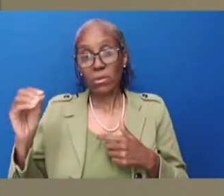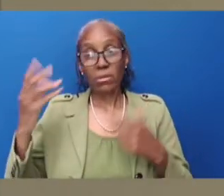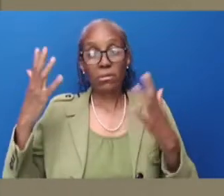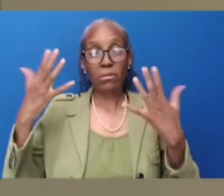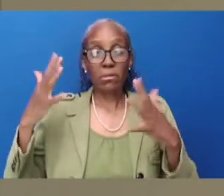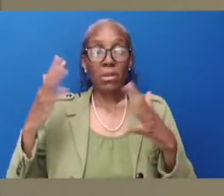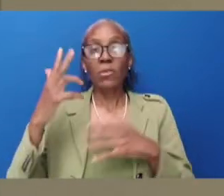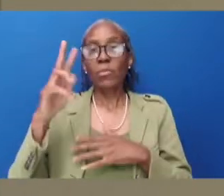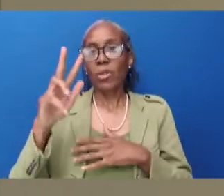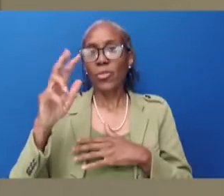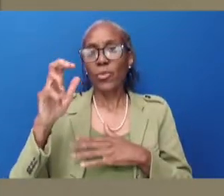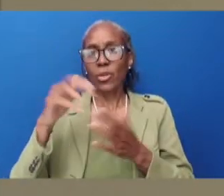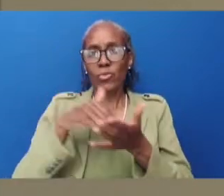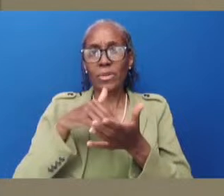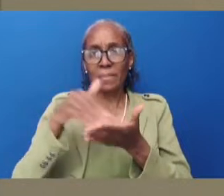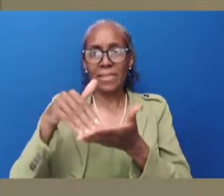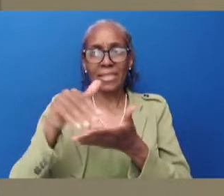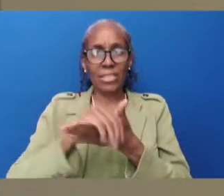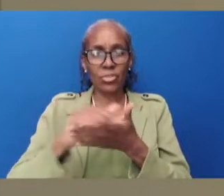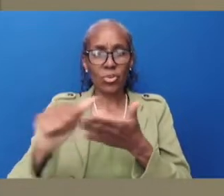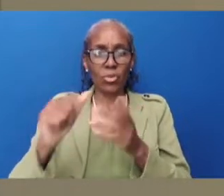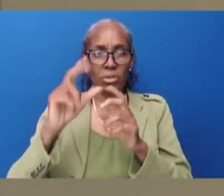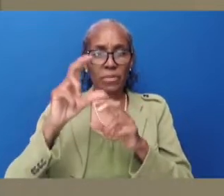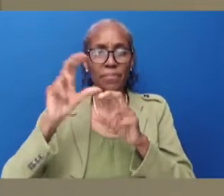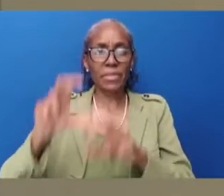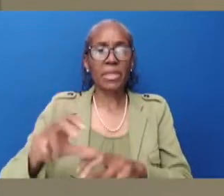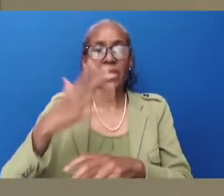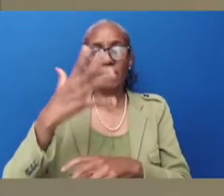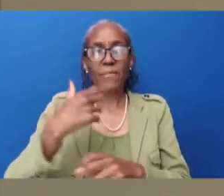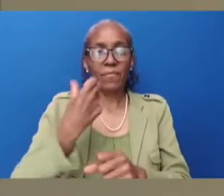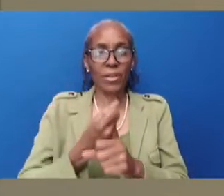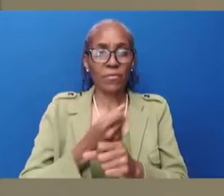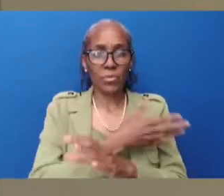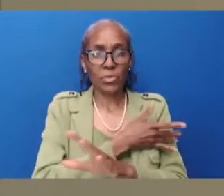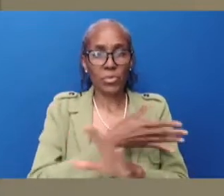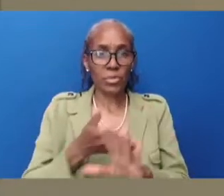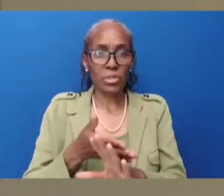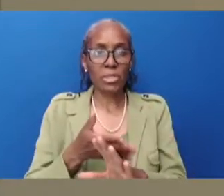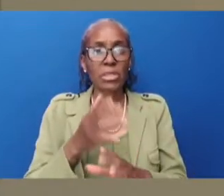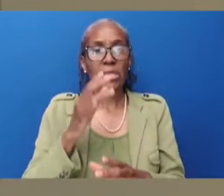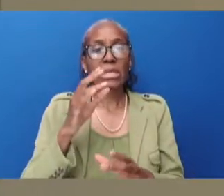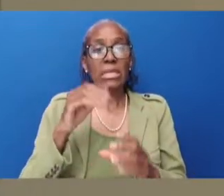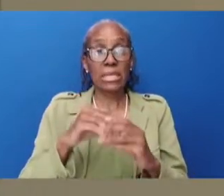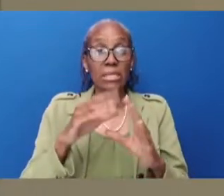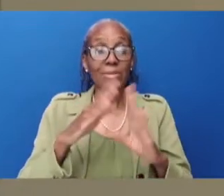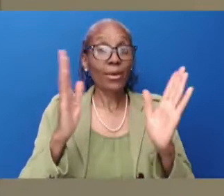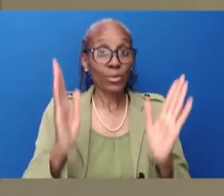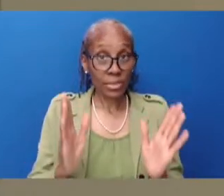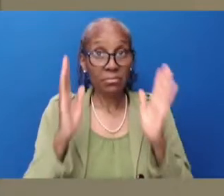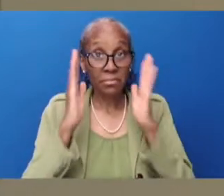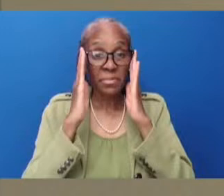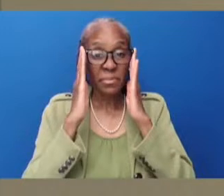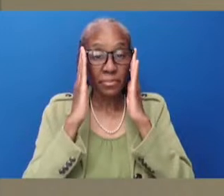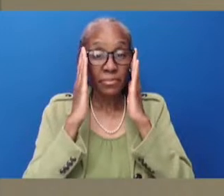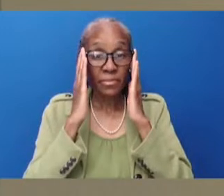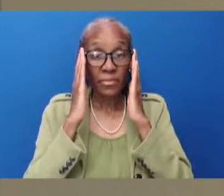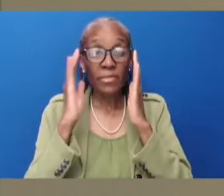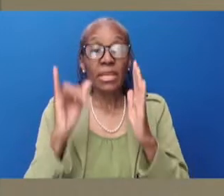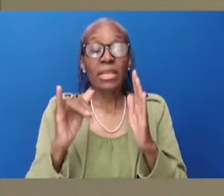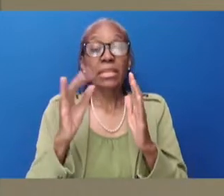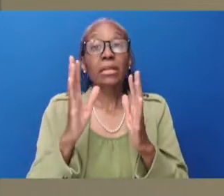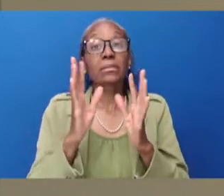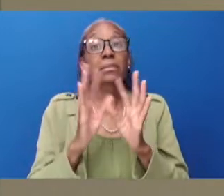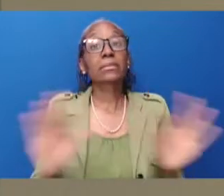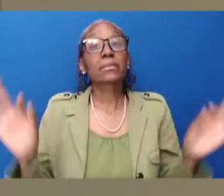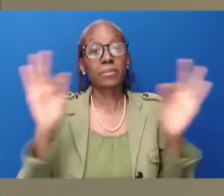ME AND THE COUNTY.